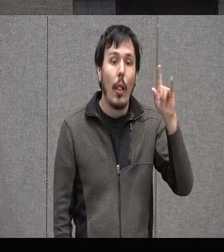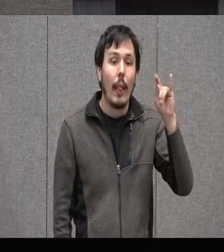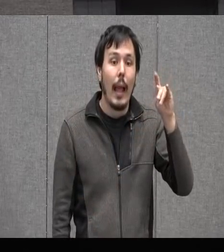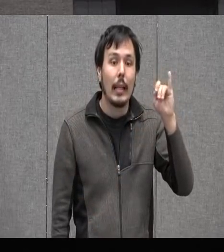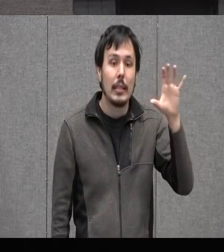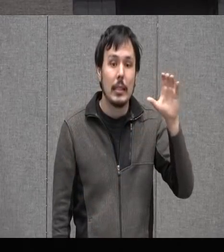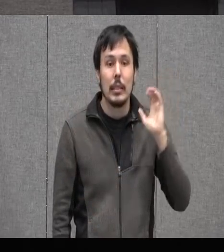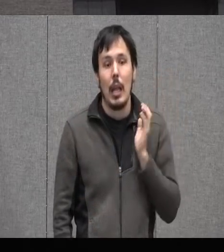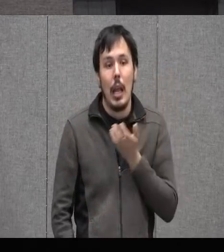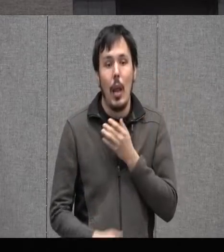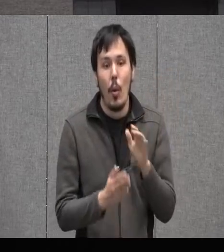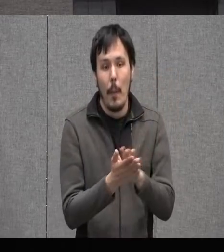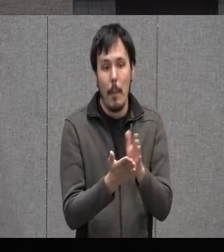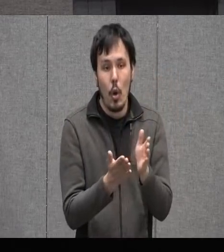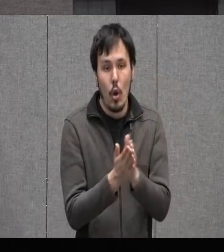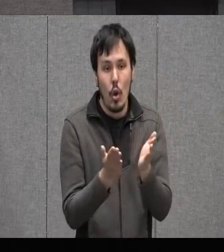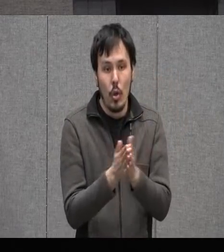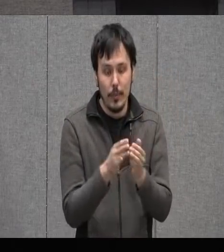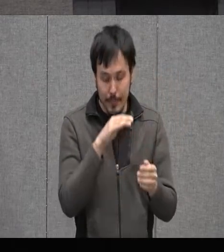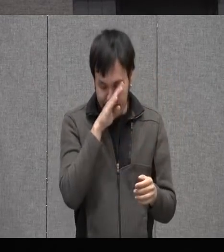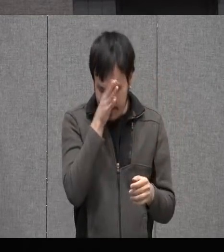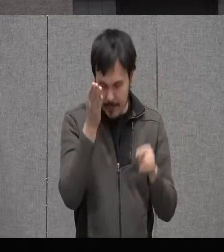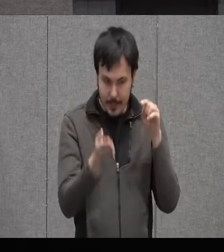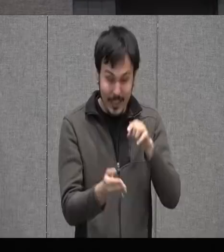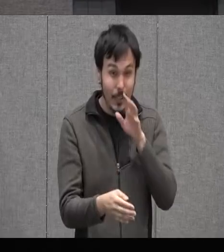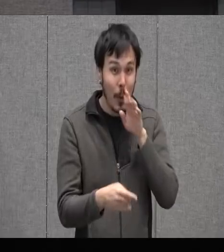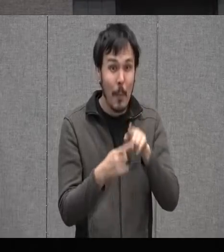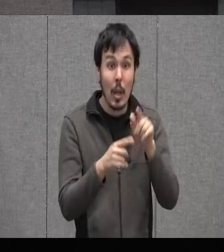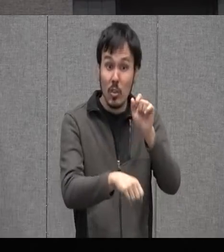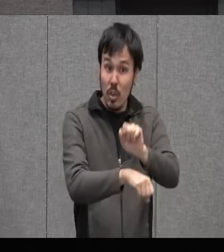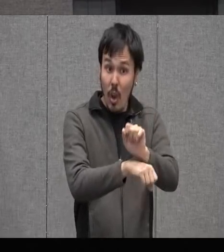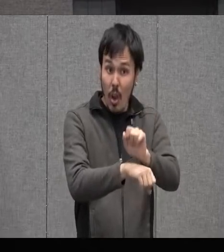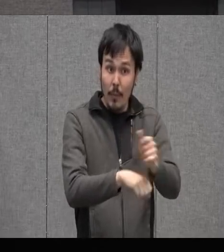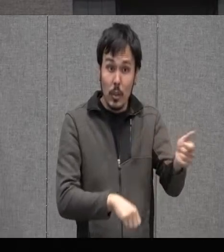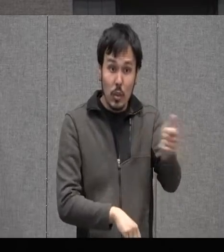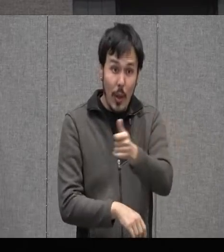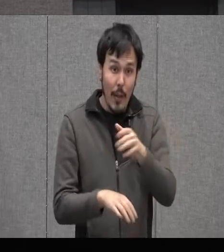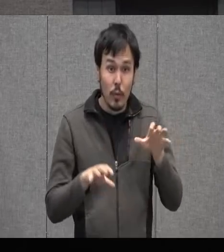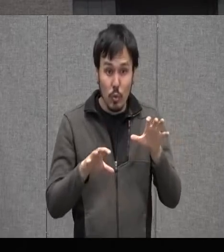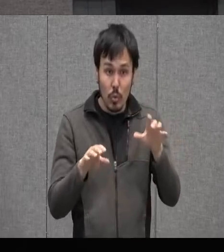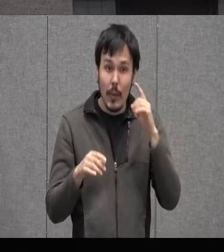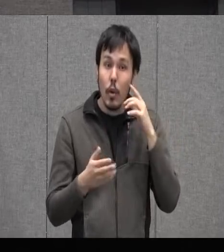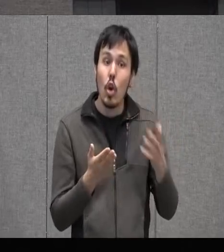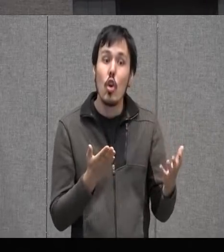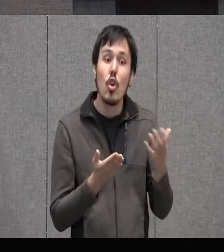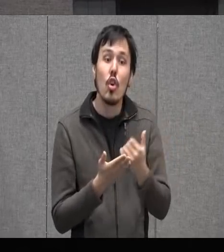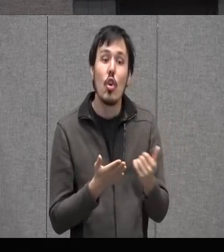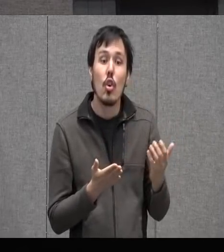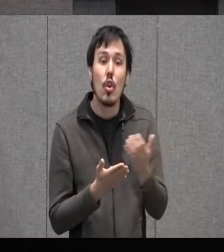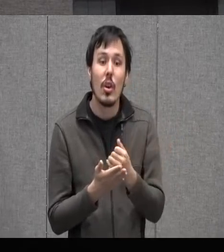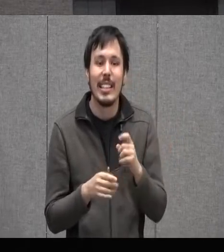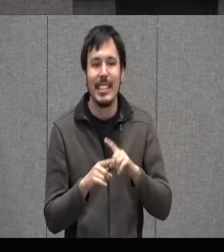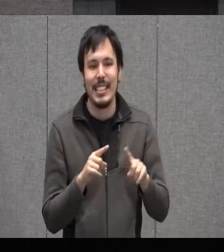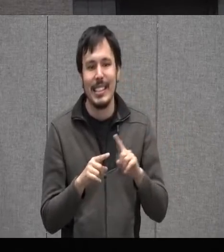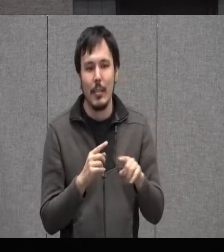So this book is all about jobs that you can do to earn different type, different amounts of money.